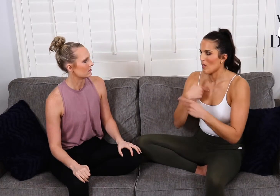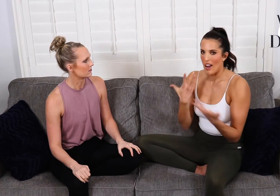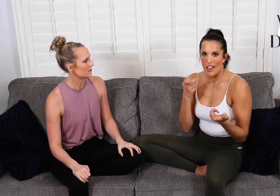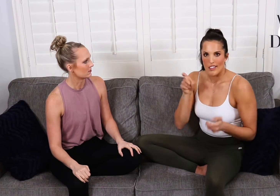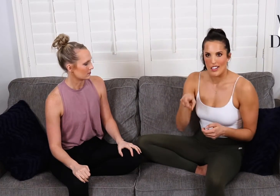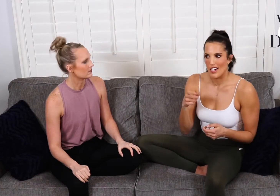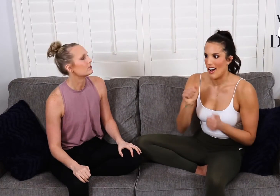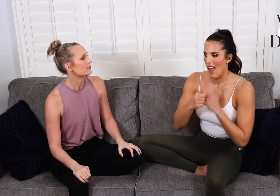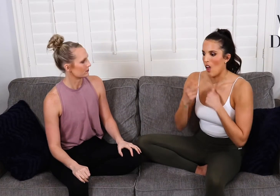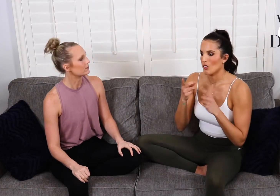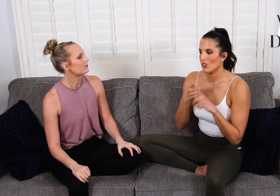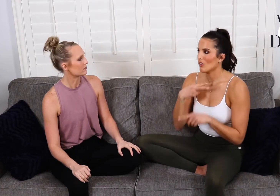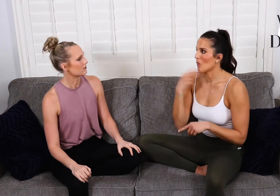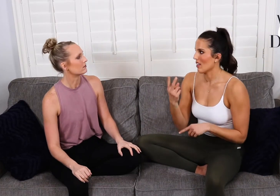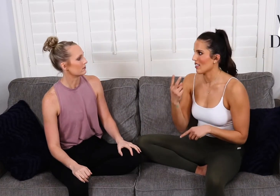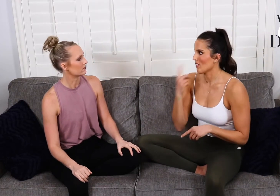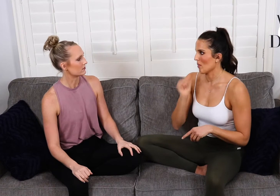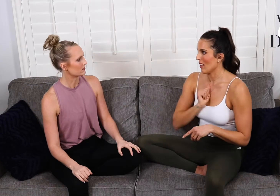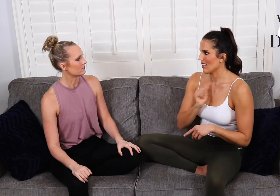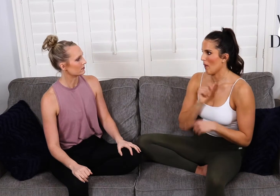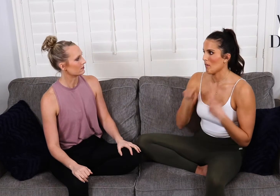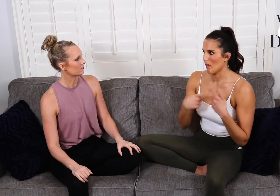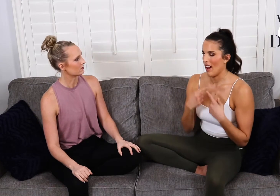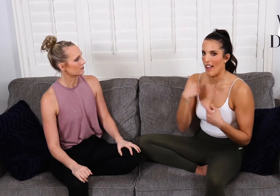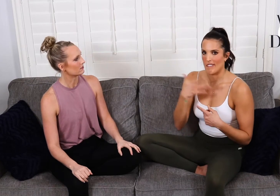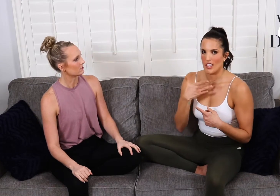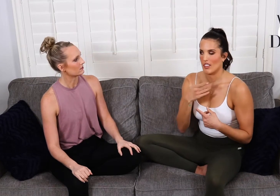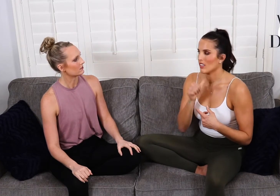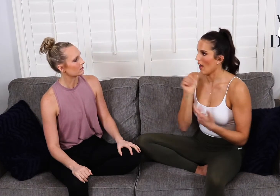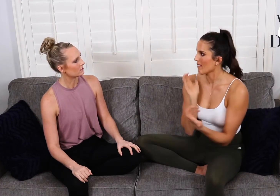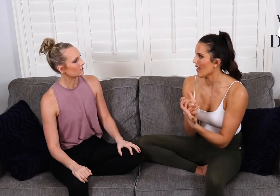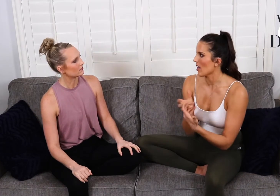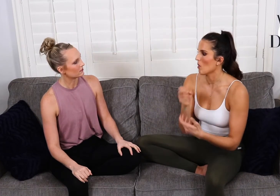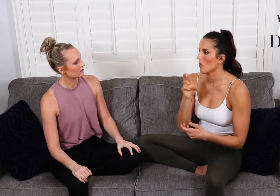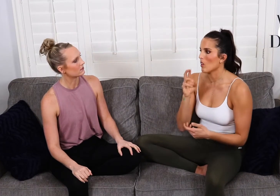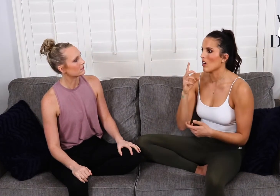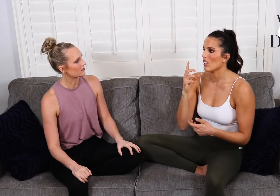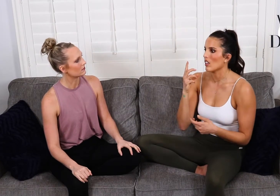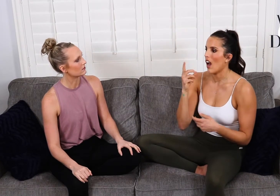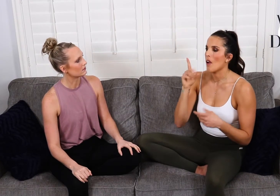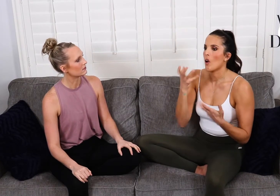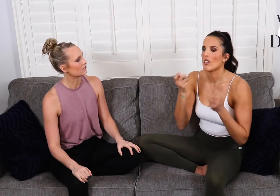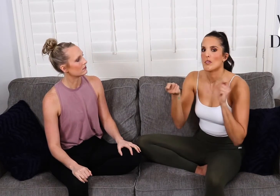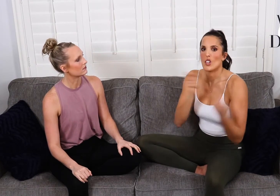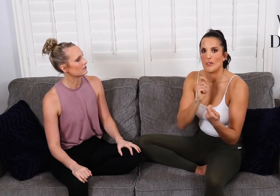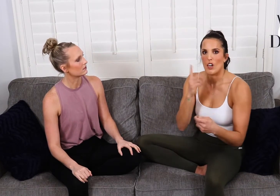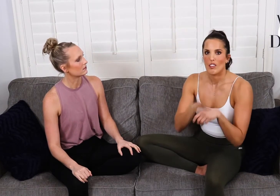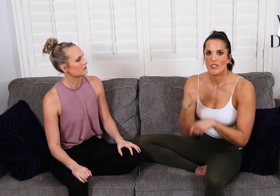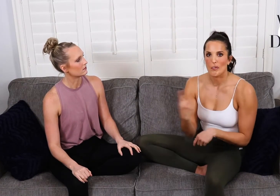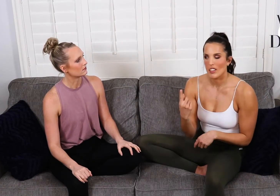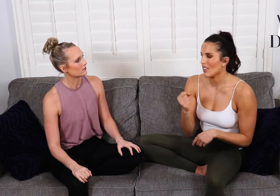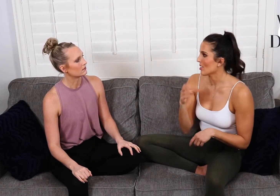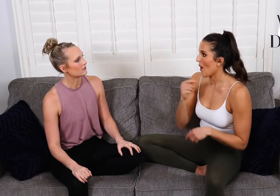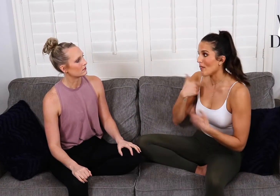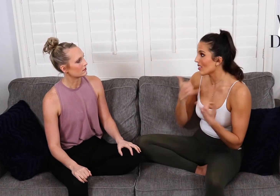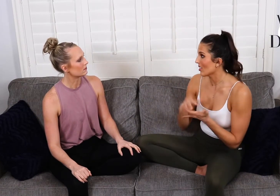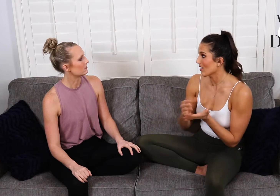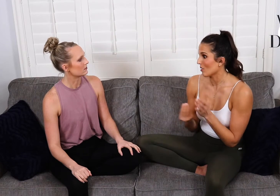to figure out what I want and need and how to voice for myself when I feel like it's not a good fit or if I needed an adjustment on something. So